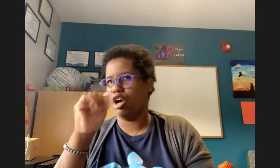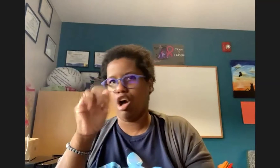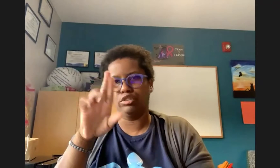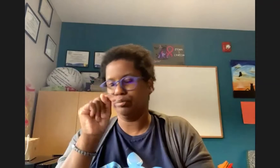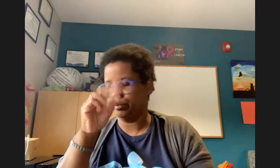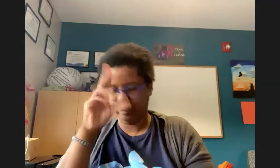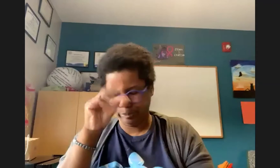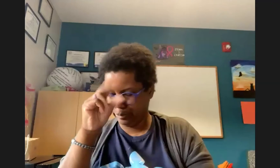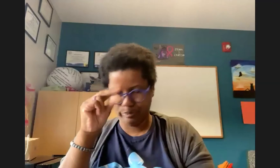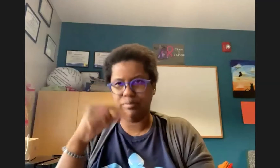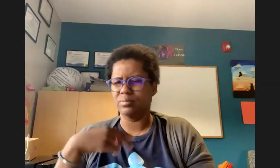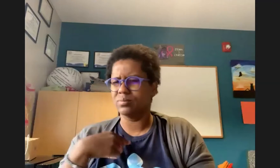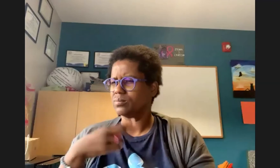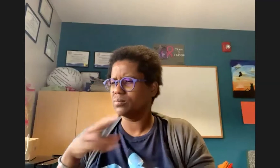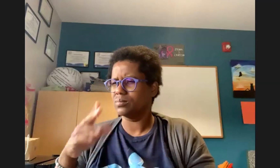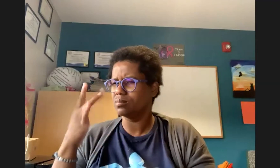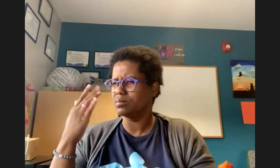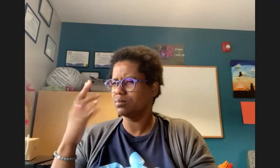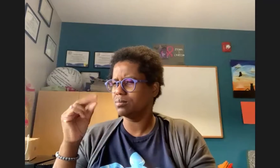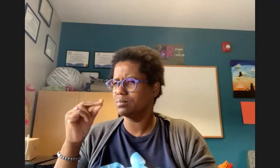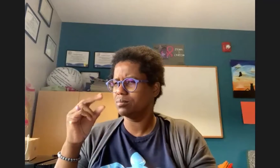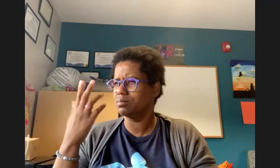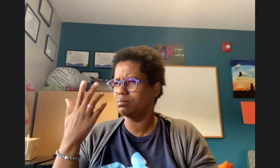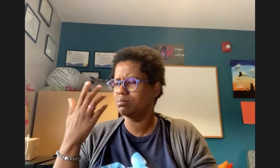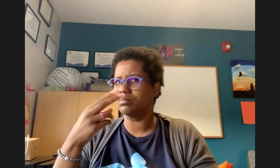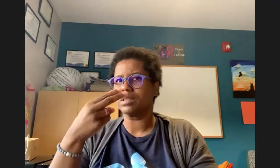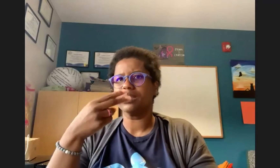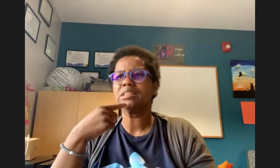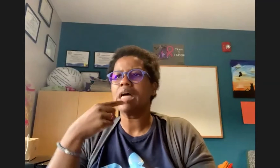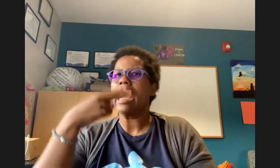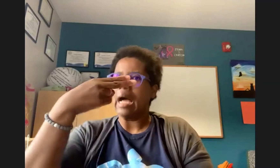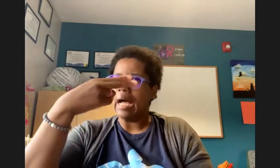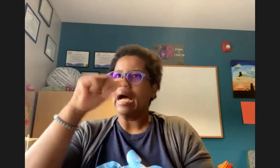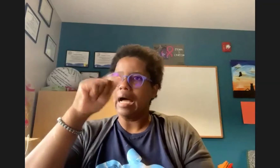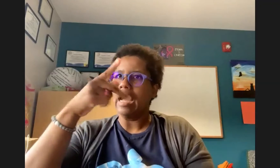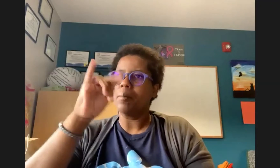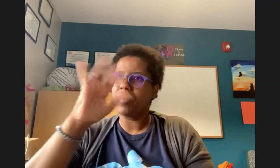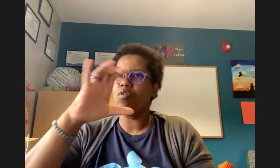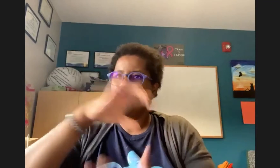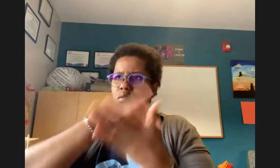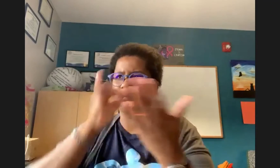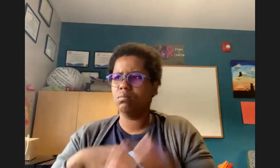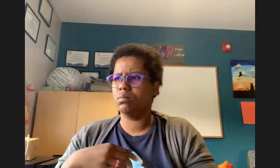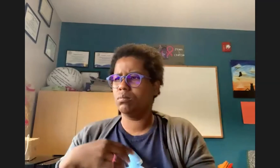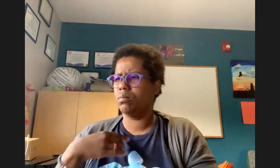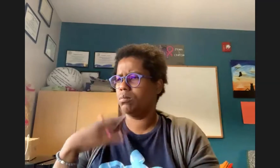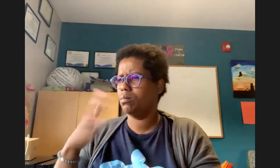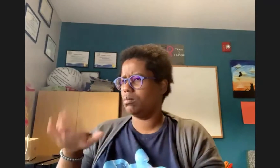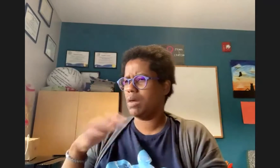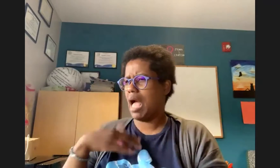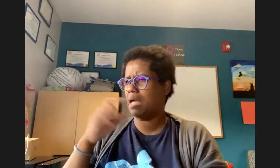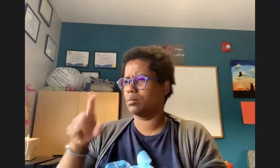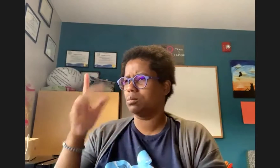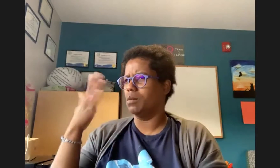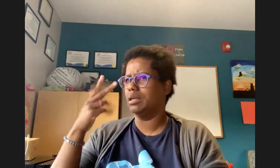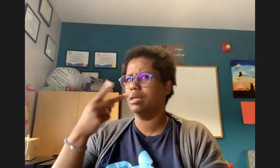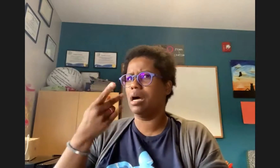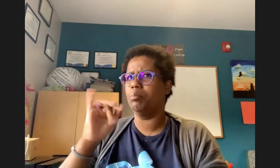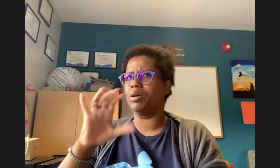when I talked to my internship supervisor they said that, "What you're doing is not collage work." I didn't understand why.